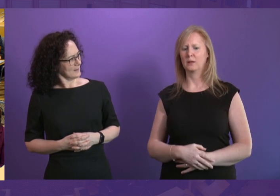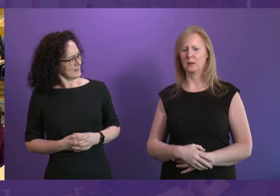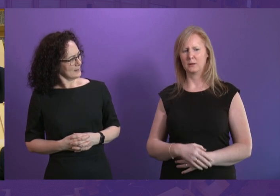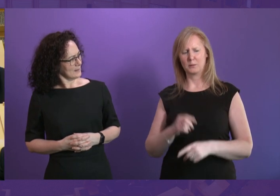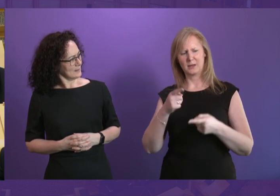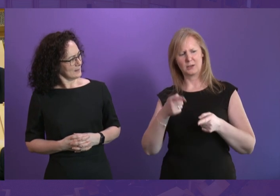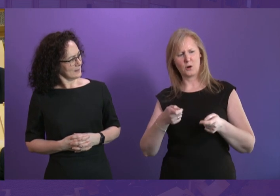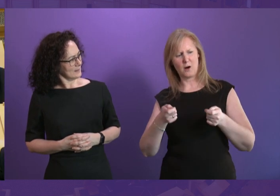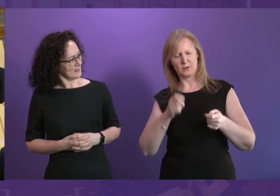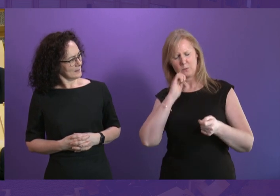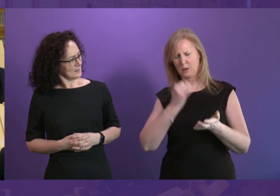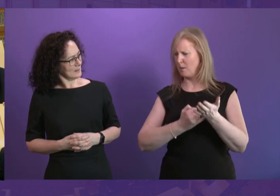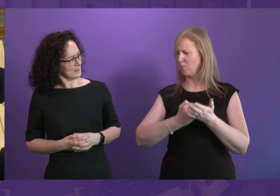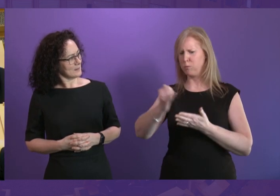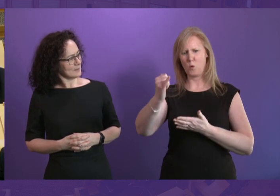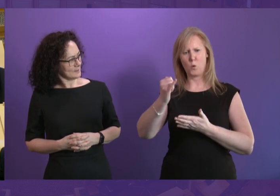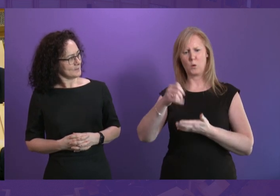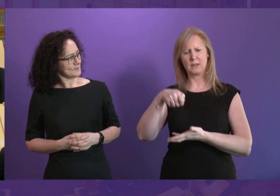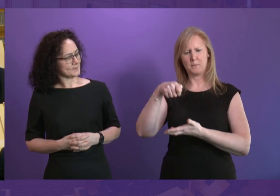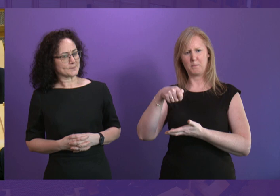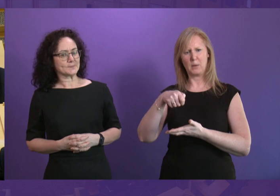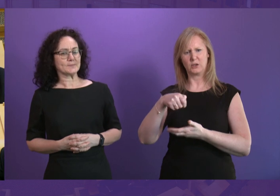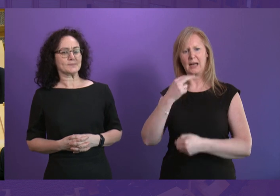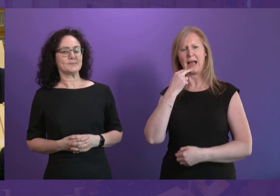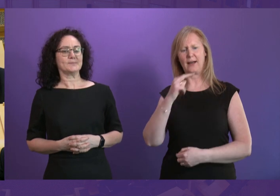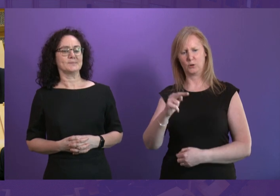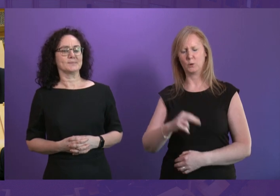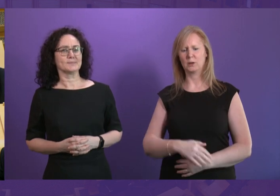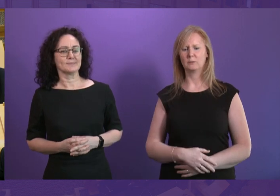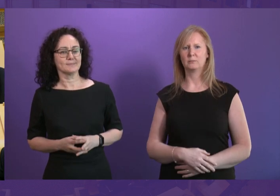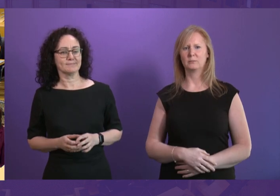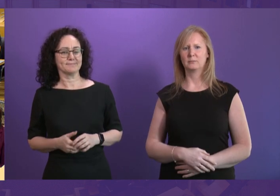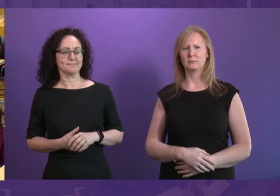We will oppose the budget deal when it comes before Parliament this afternoon. Frankly,